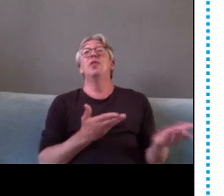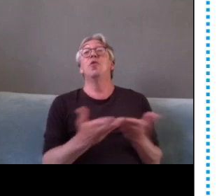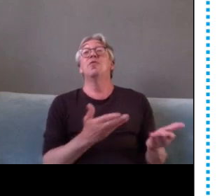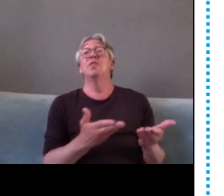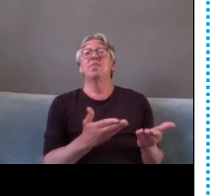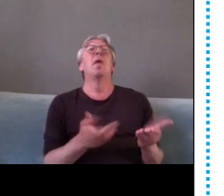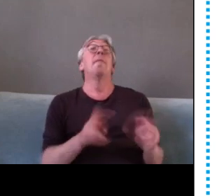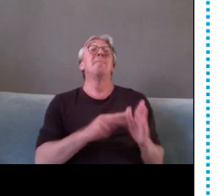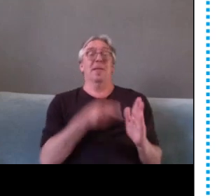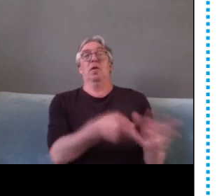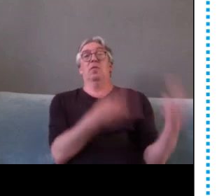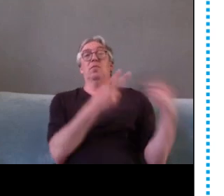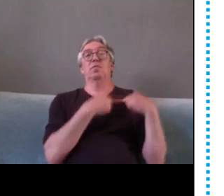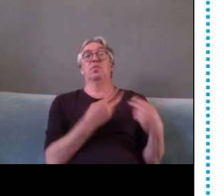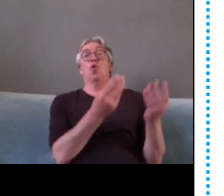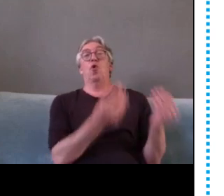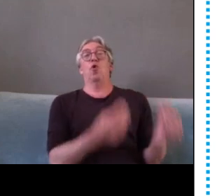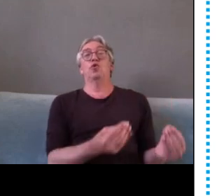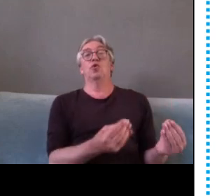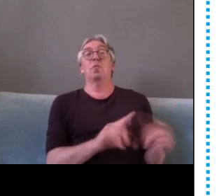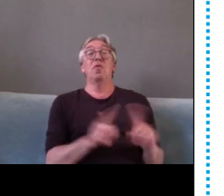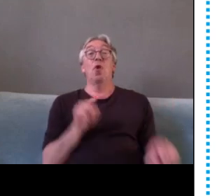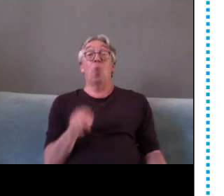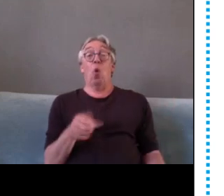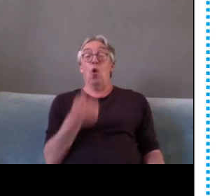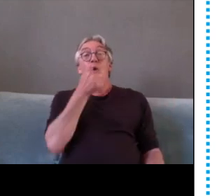But, let's say, for the particular use of these platforms